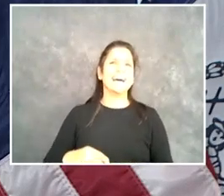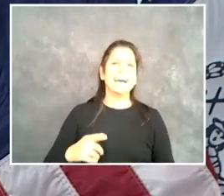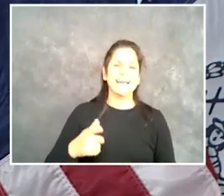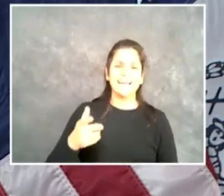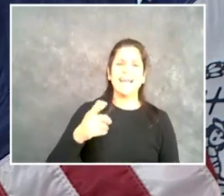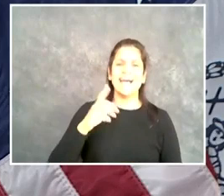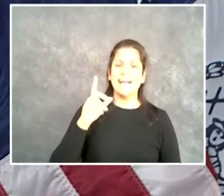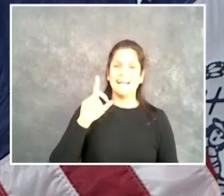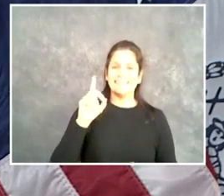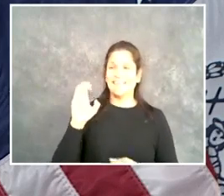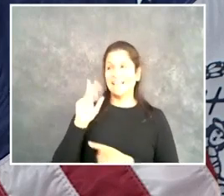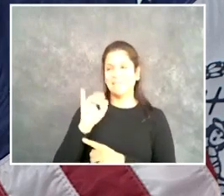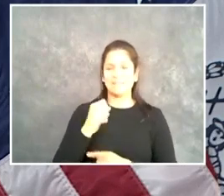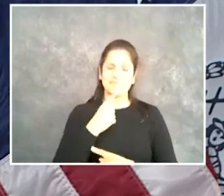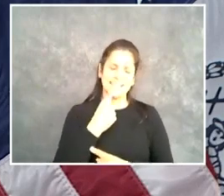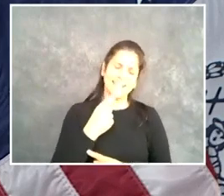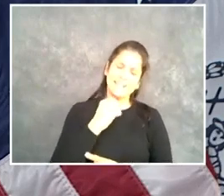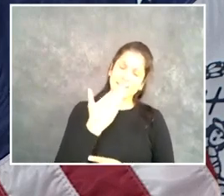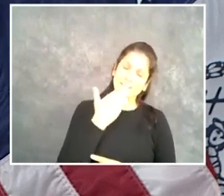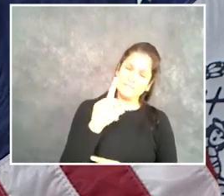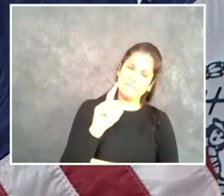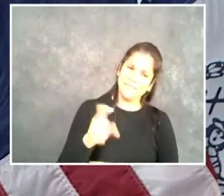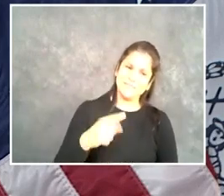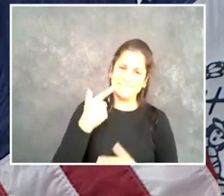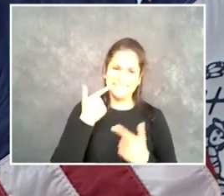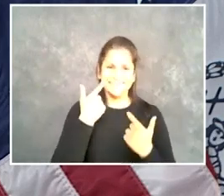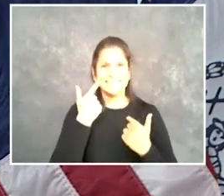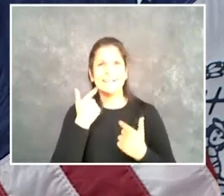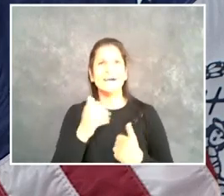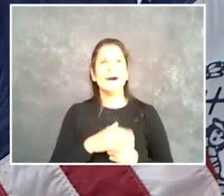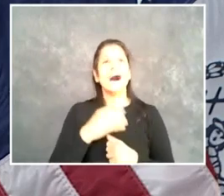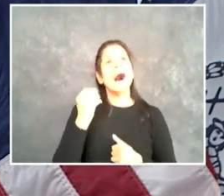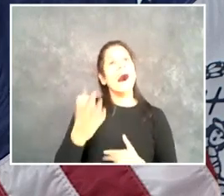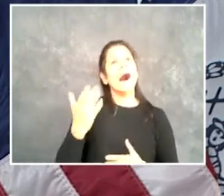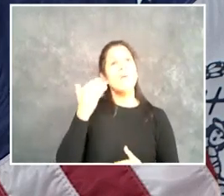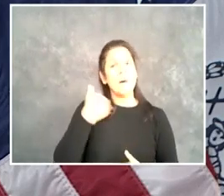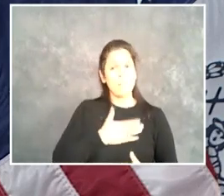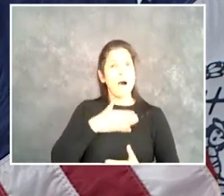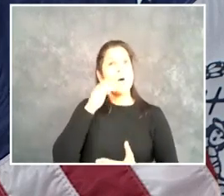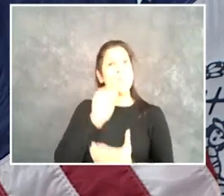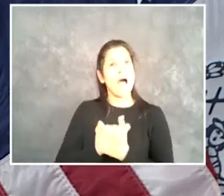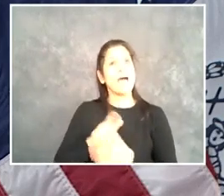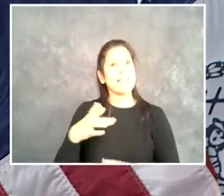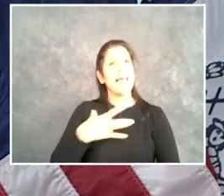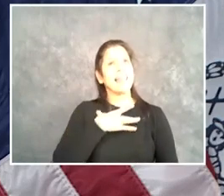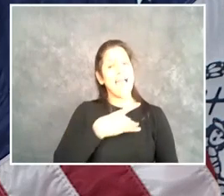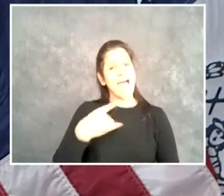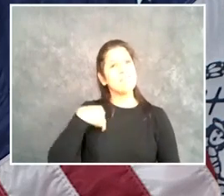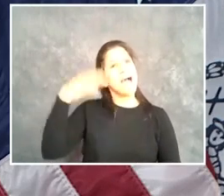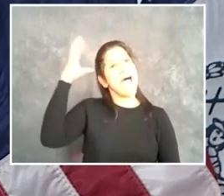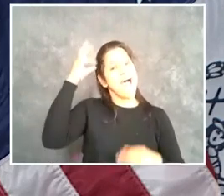MY YOUNGER YEARS WHEN I FIRST MET SHERLAIN AND MY HAIR WAS JUST AS LONG AS THIS.